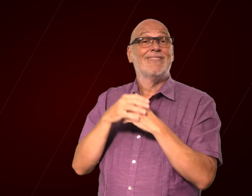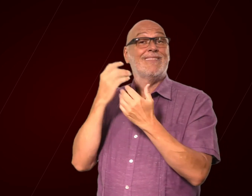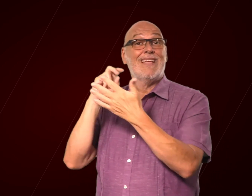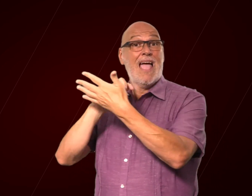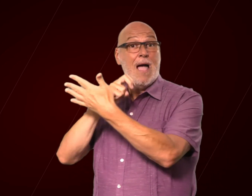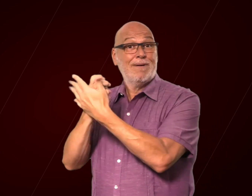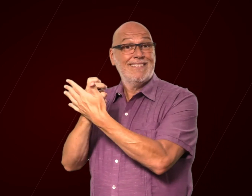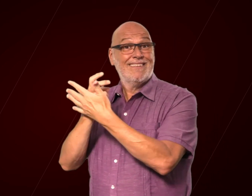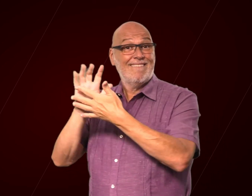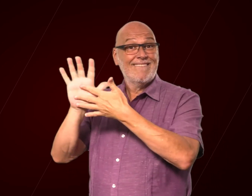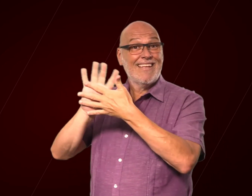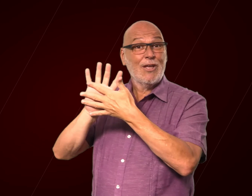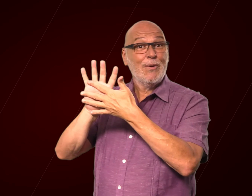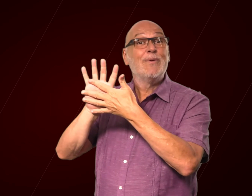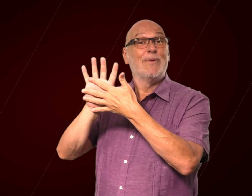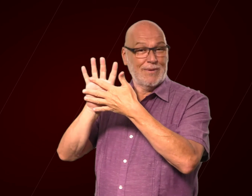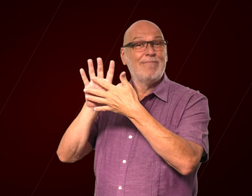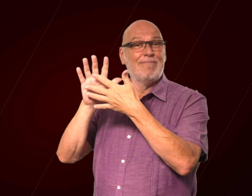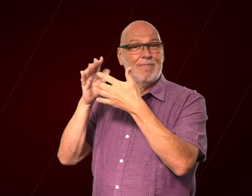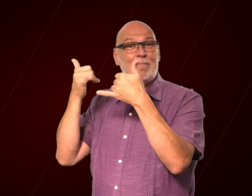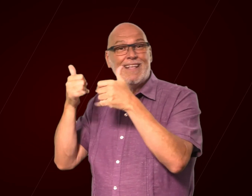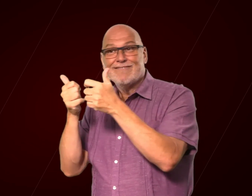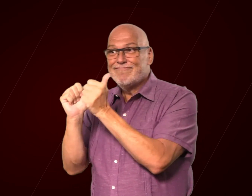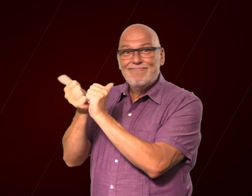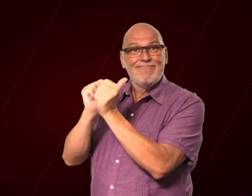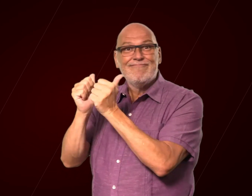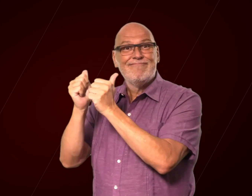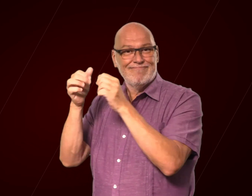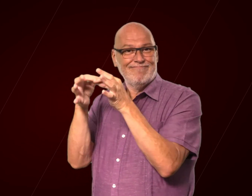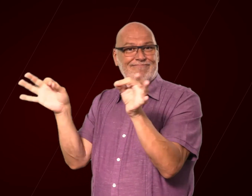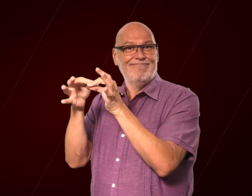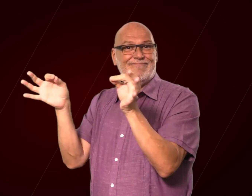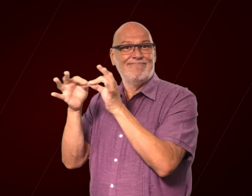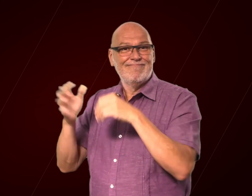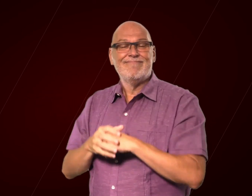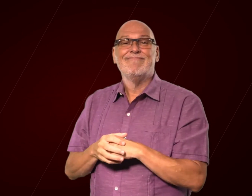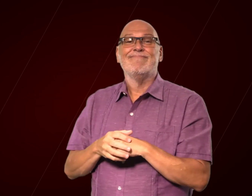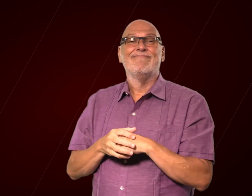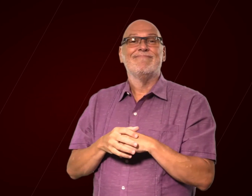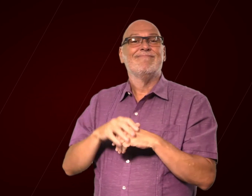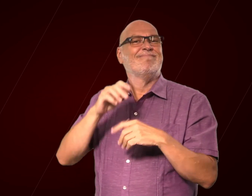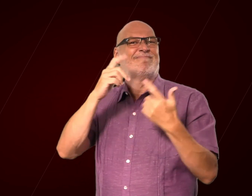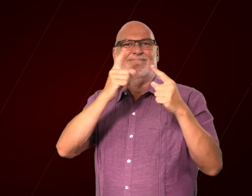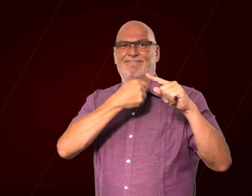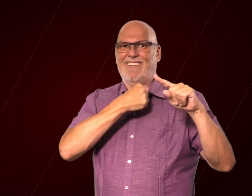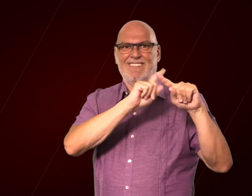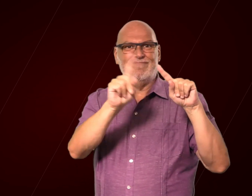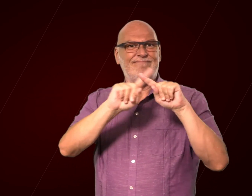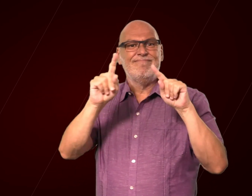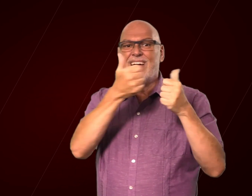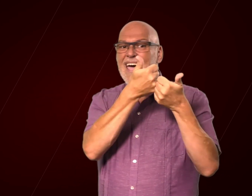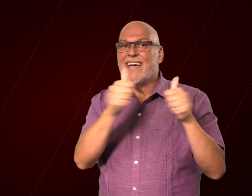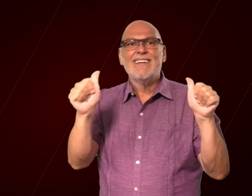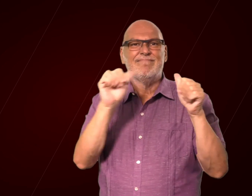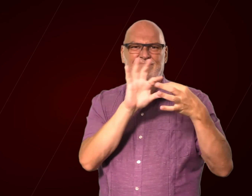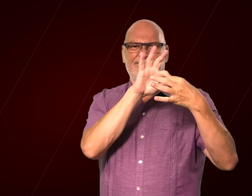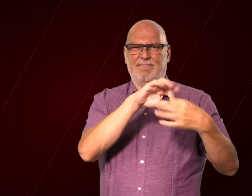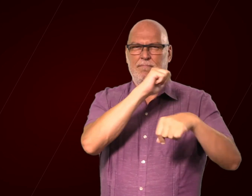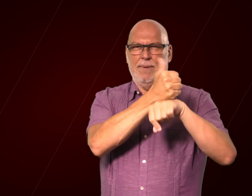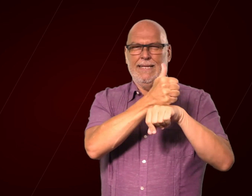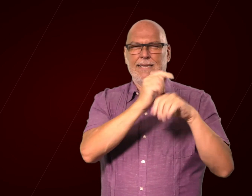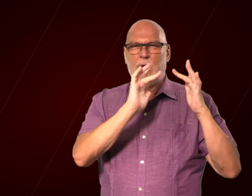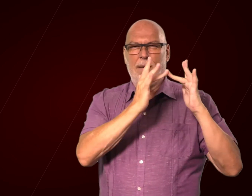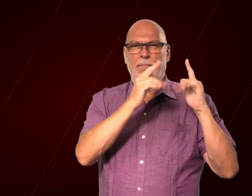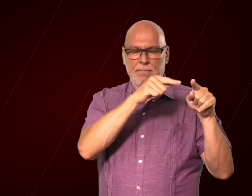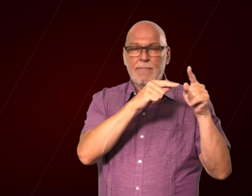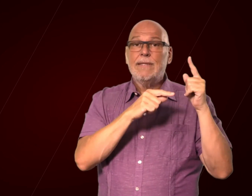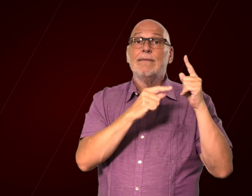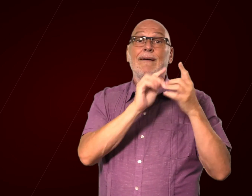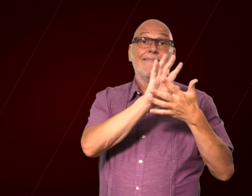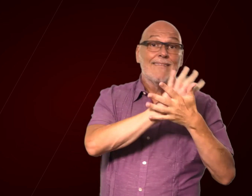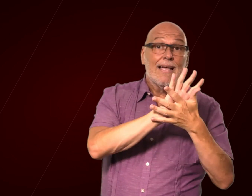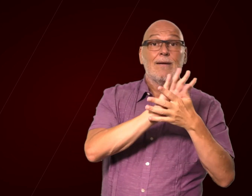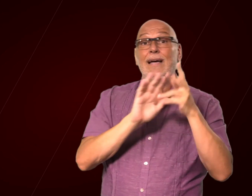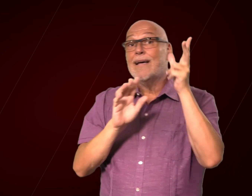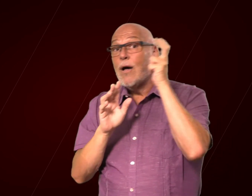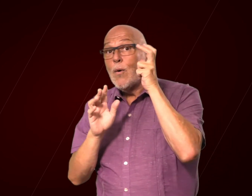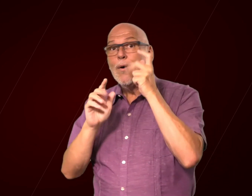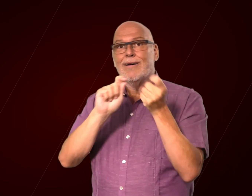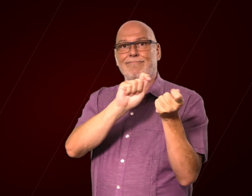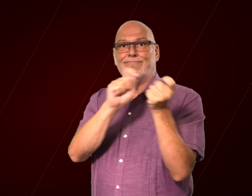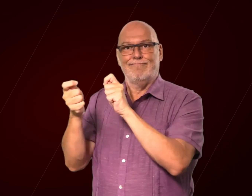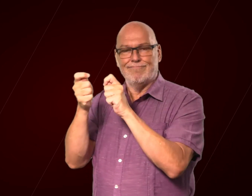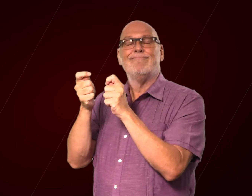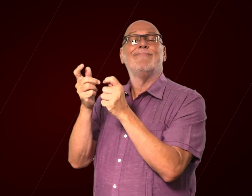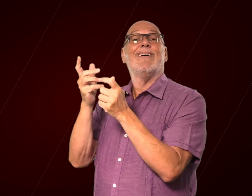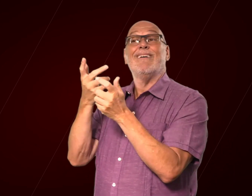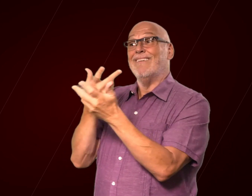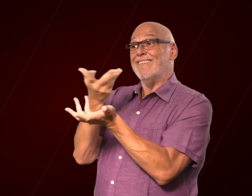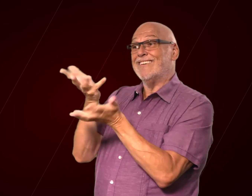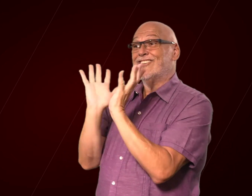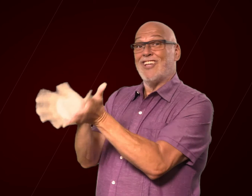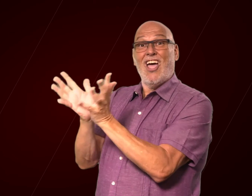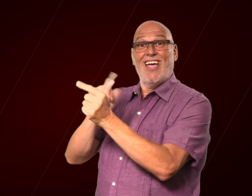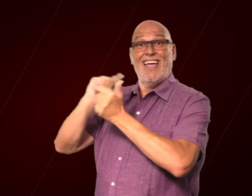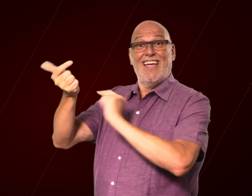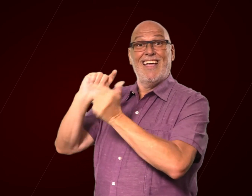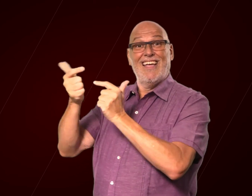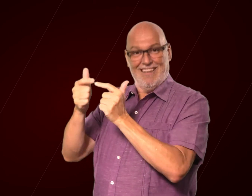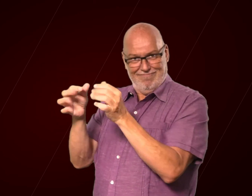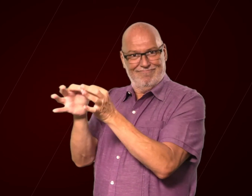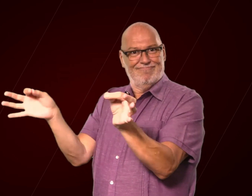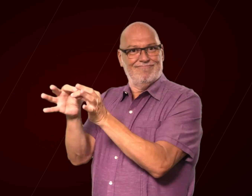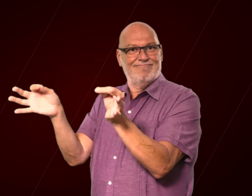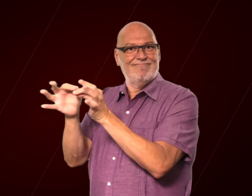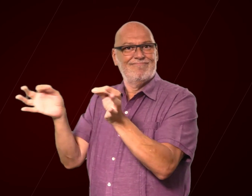embedded video players, and most web-based video or audio chat services.